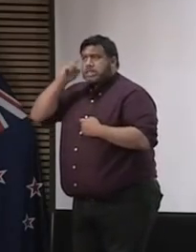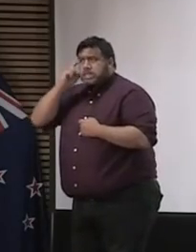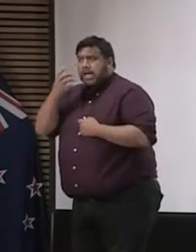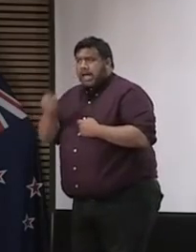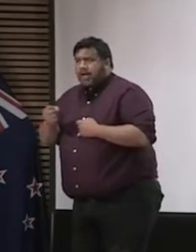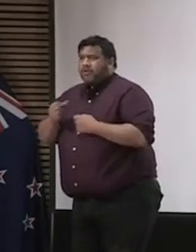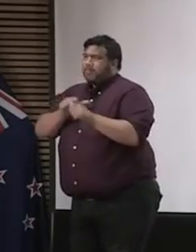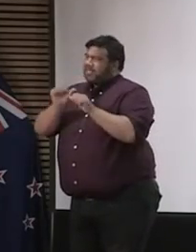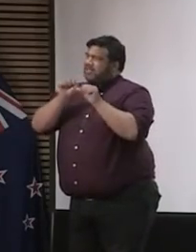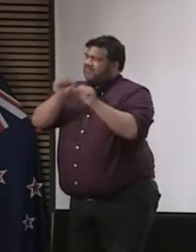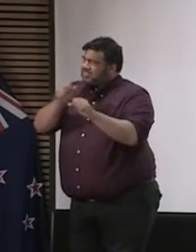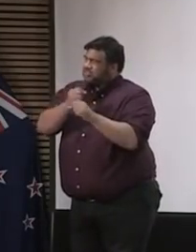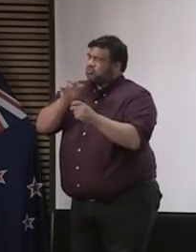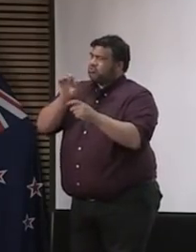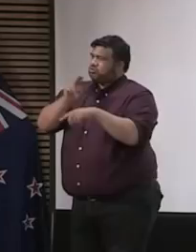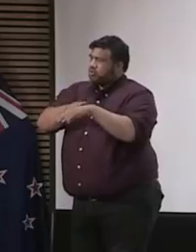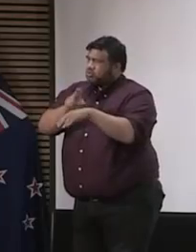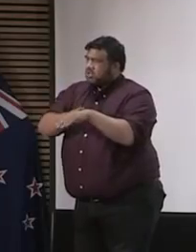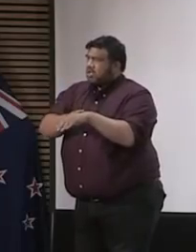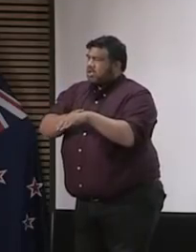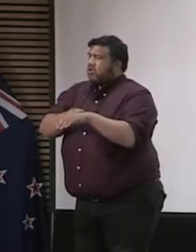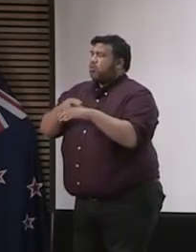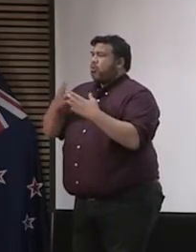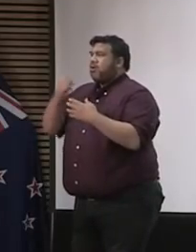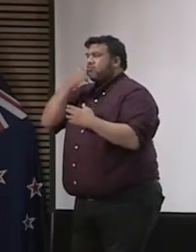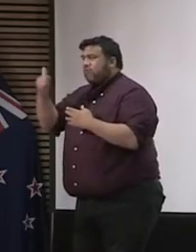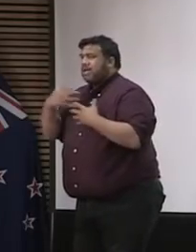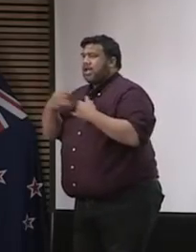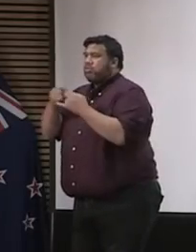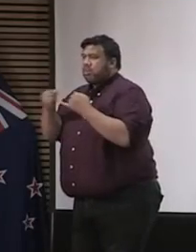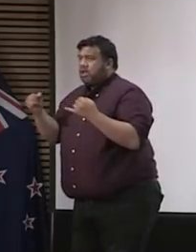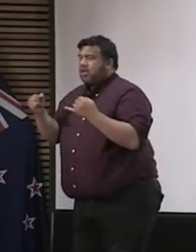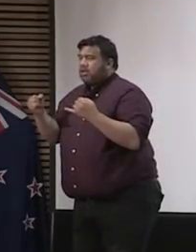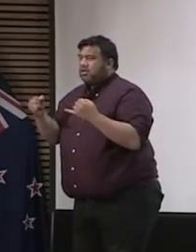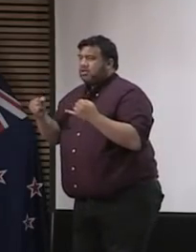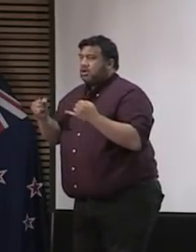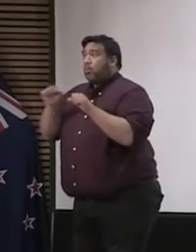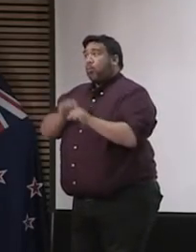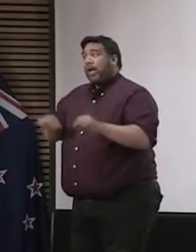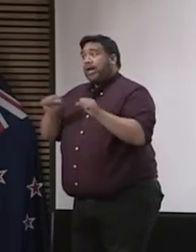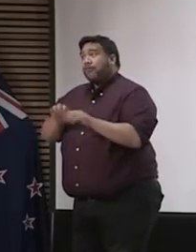do not put off seeking health care and do not wait to move into alert level3. Thank you, Prime Minister. Thank you, Dr Bloomfield.